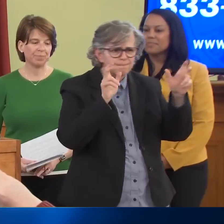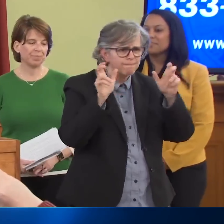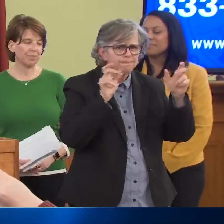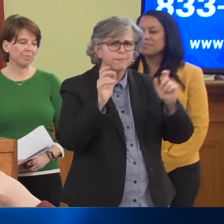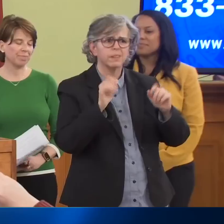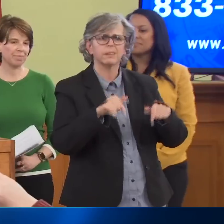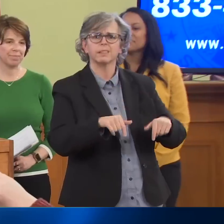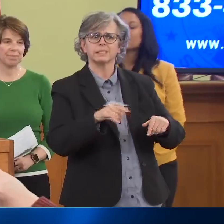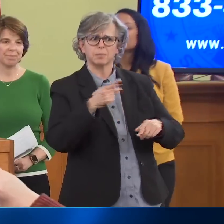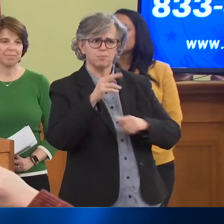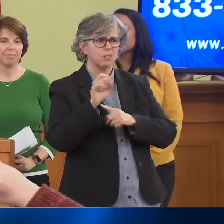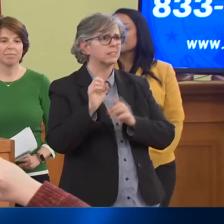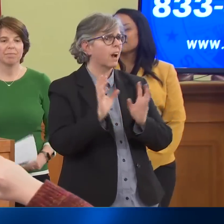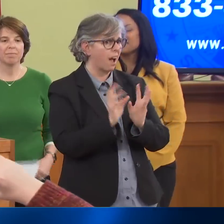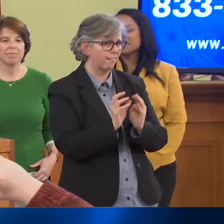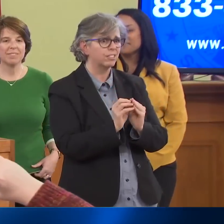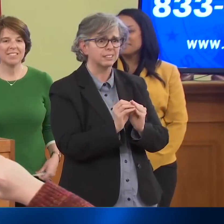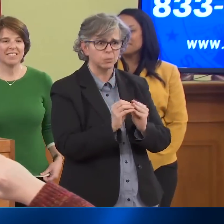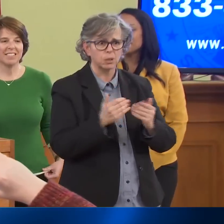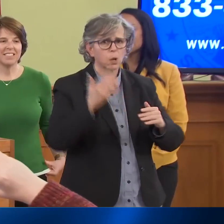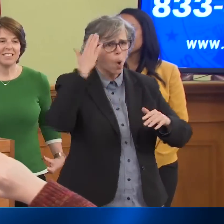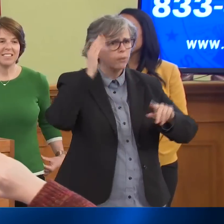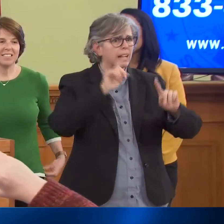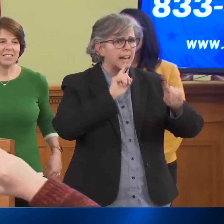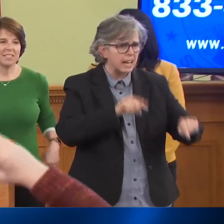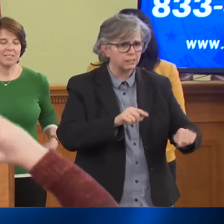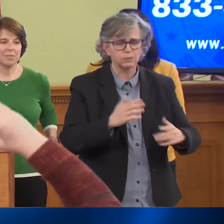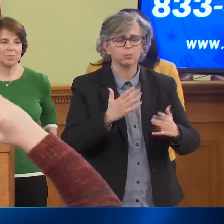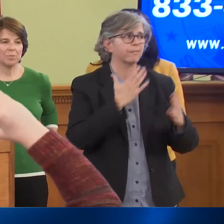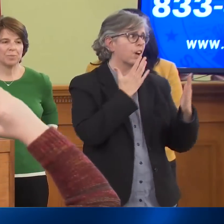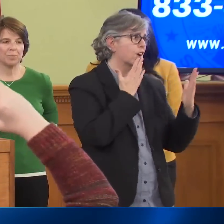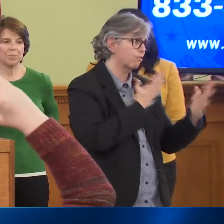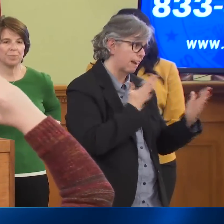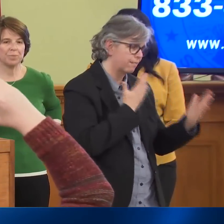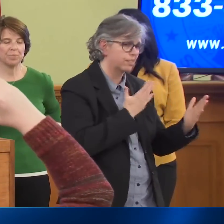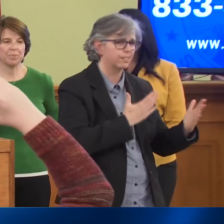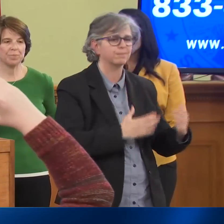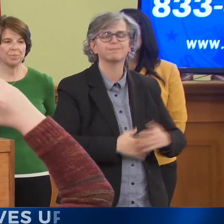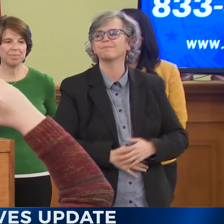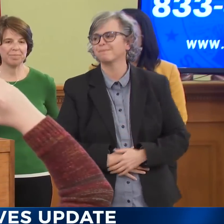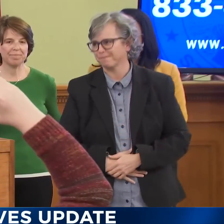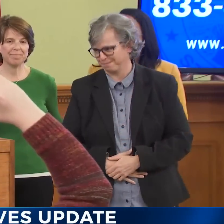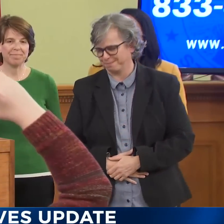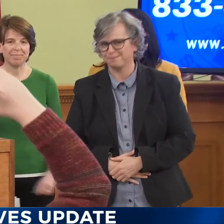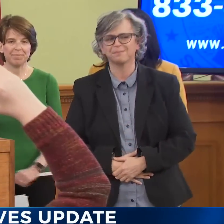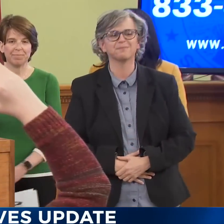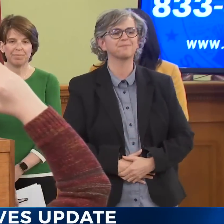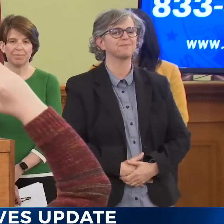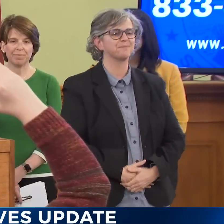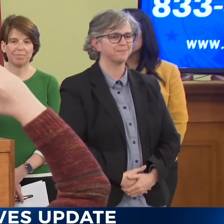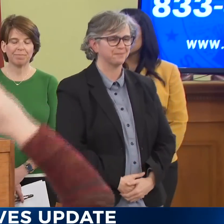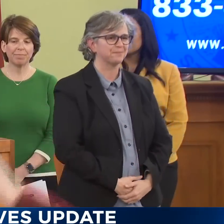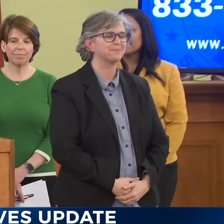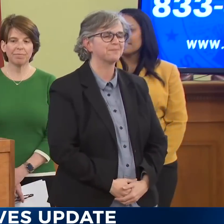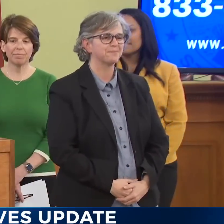IT SO THAT THOSE THAT ARE HEARING IMPAIRED CAN HEAR OUR